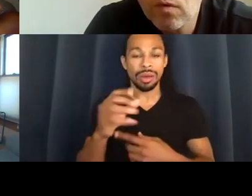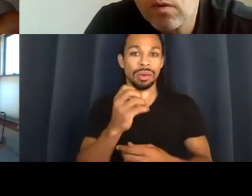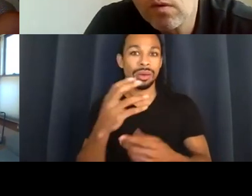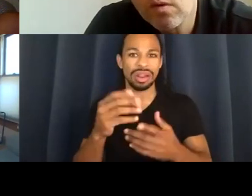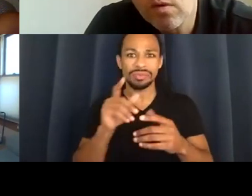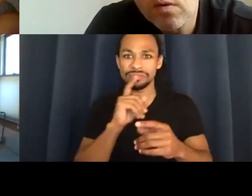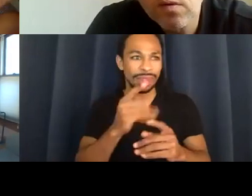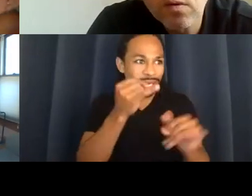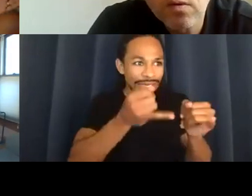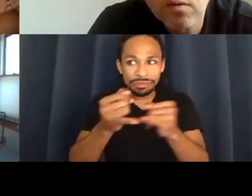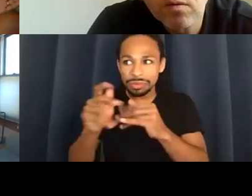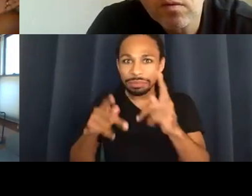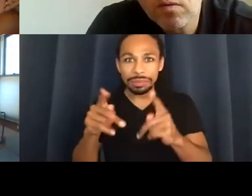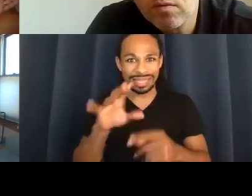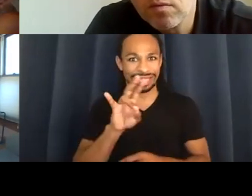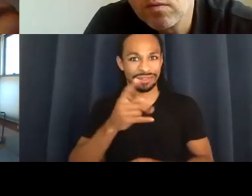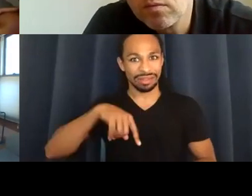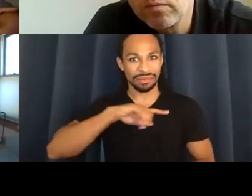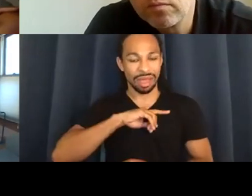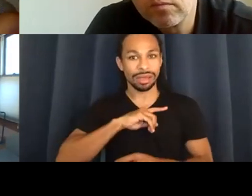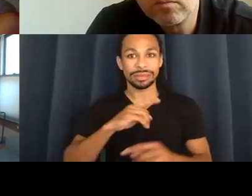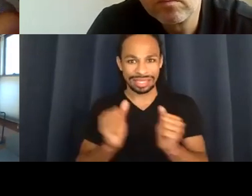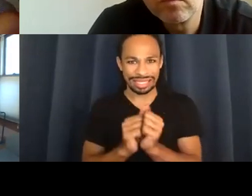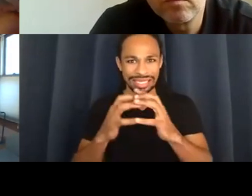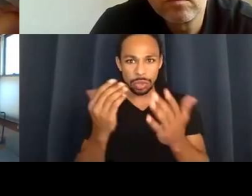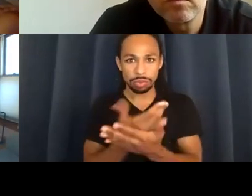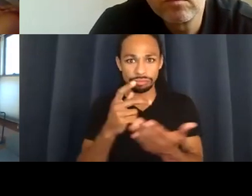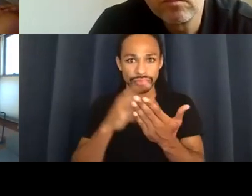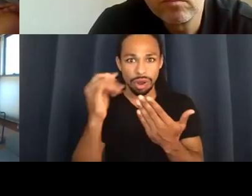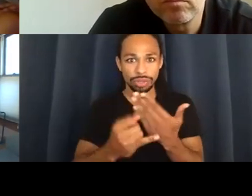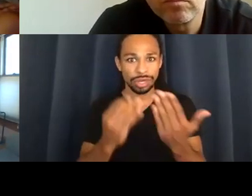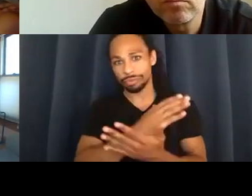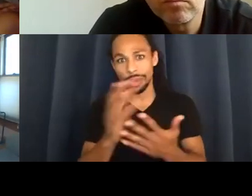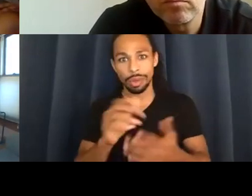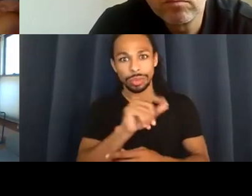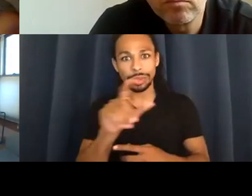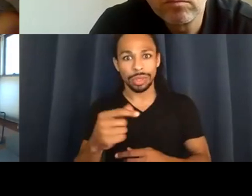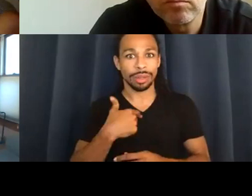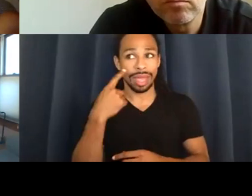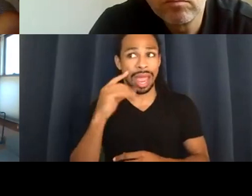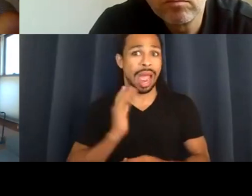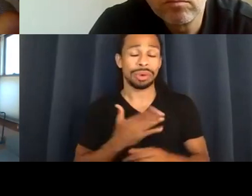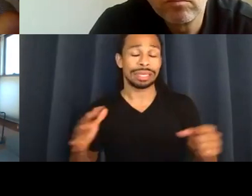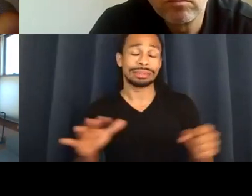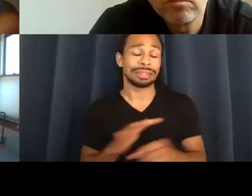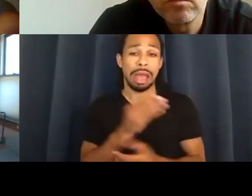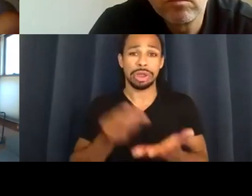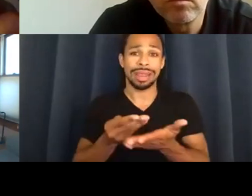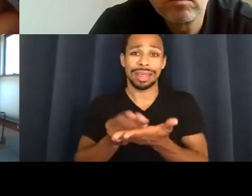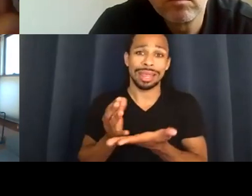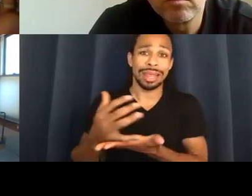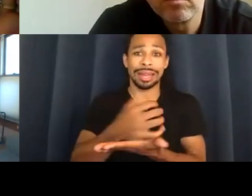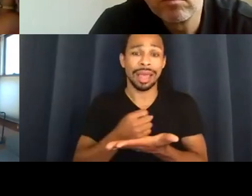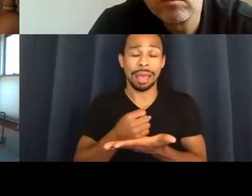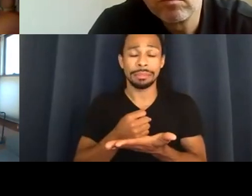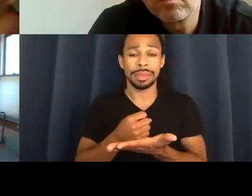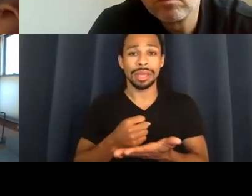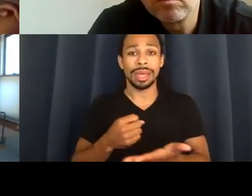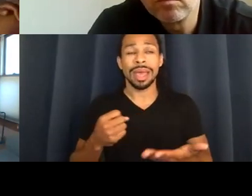project over 2020, our 18:06:19 entire income faceddal possibility